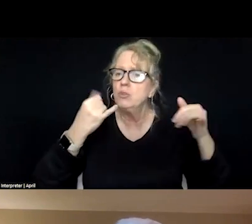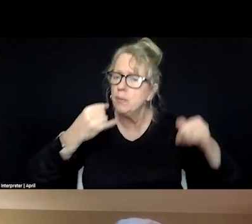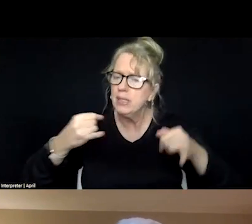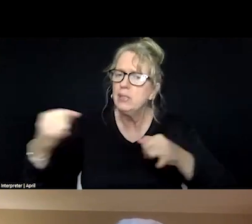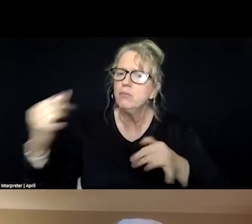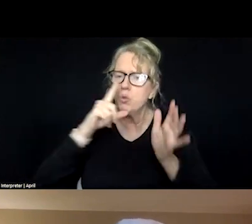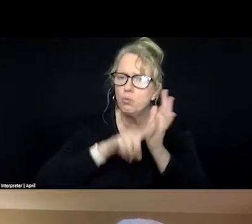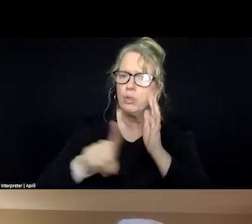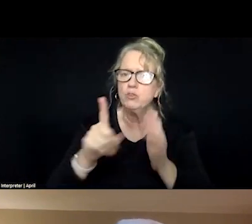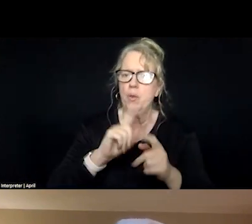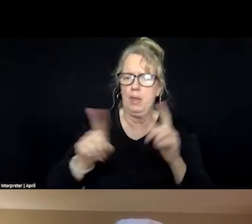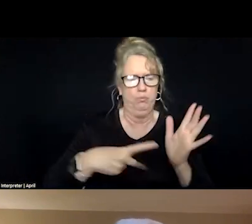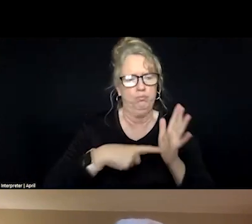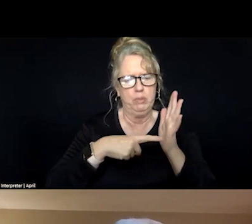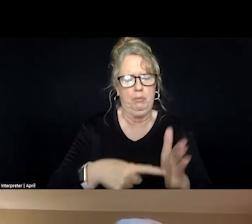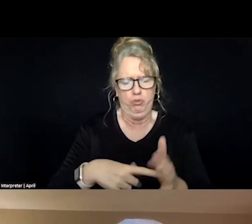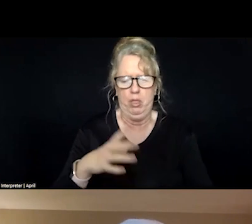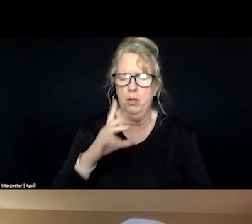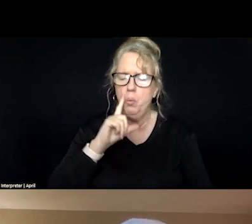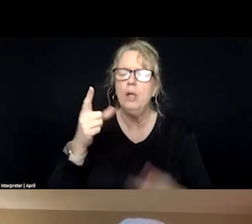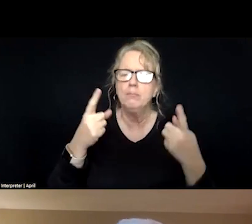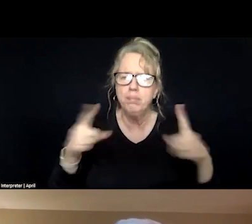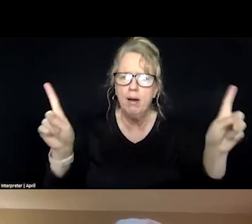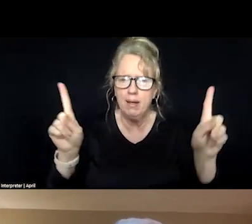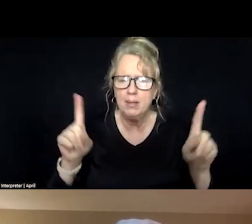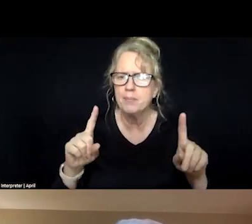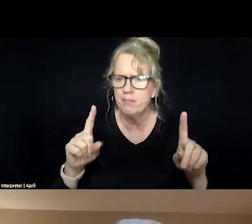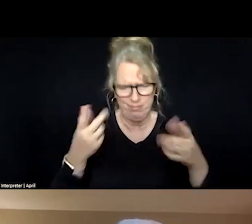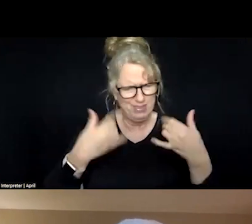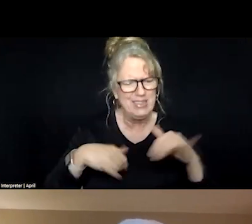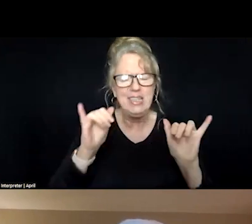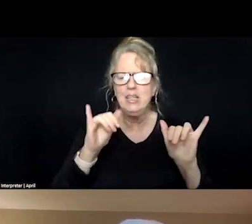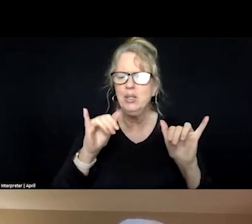STUDIES DEMONSTRATE TO BE EFFECTIVE, BUT THERE ARE NAY SAYERS AND